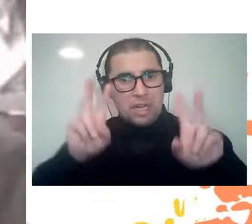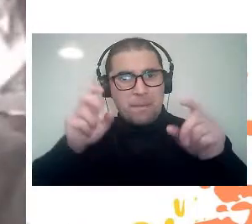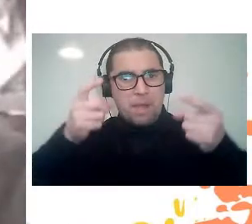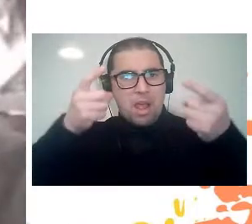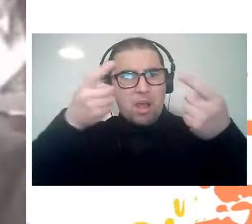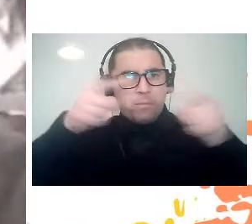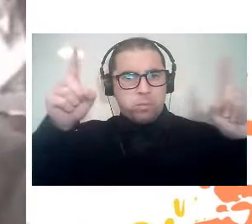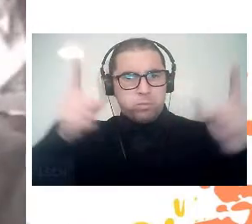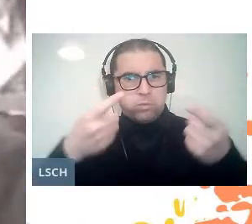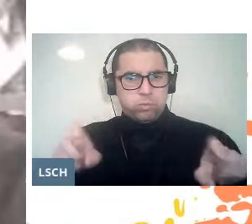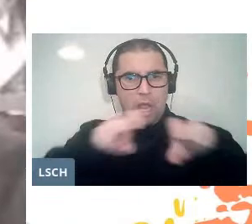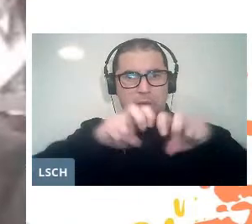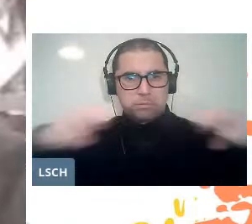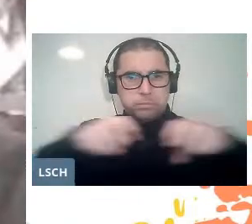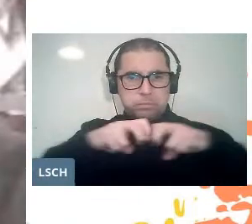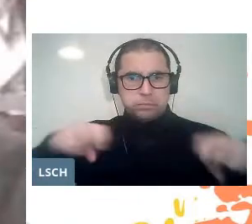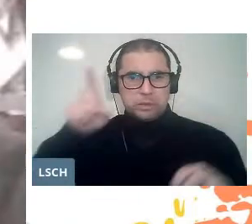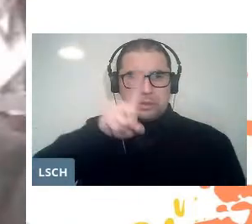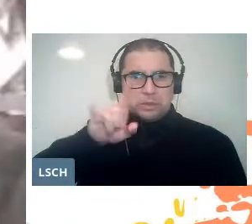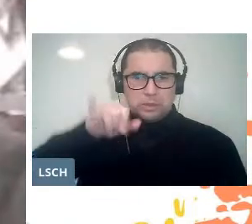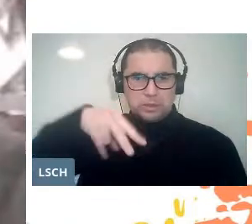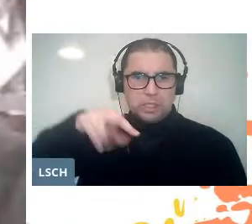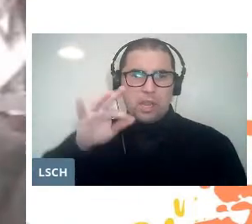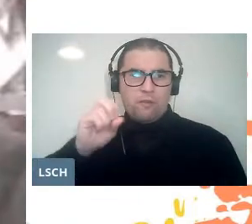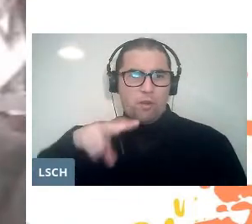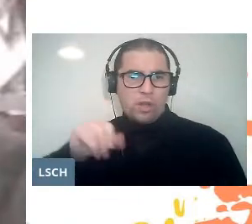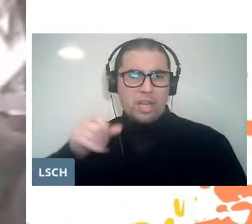an instrumental genre of long tradition.